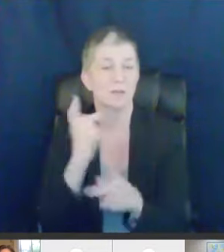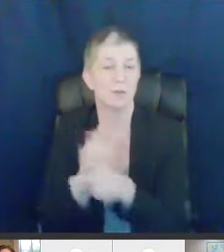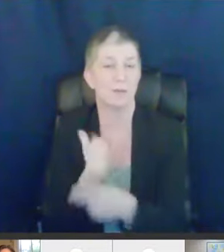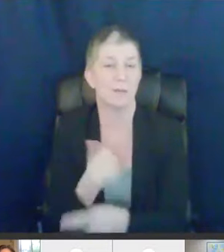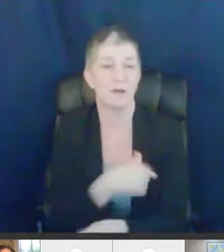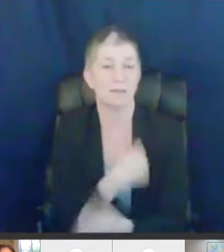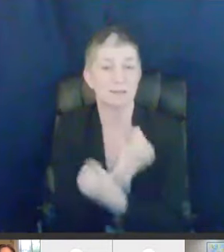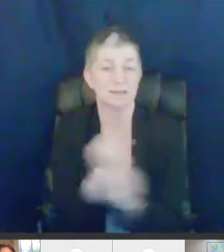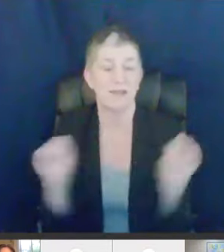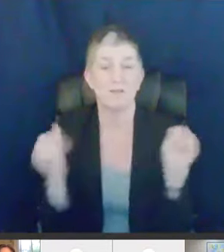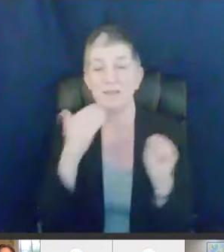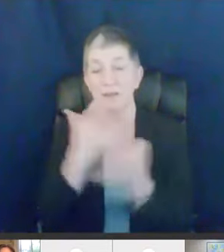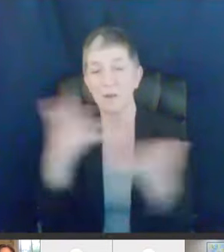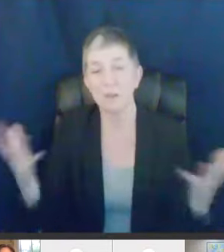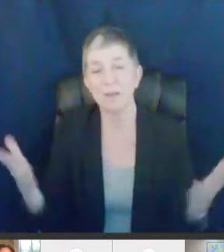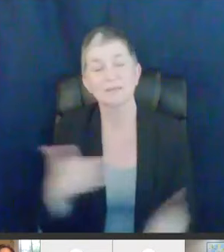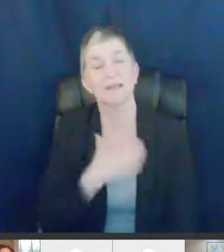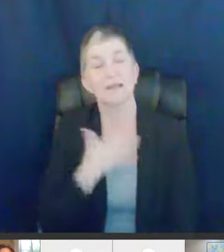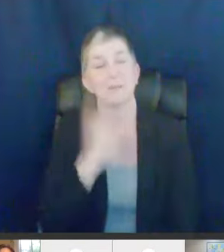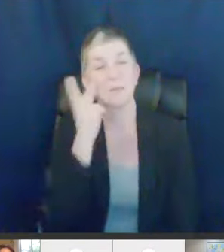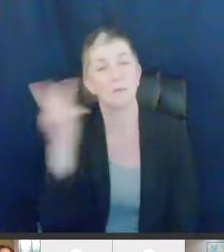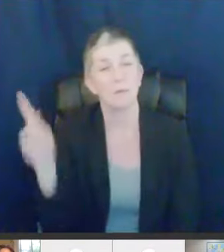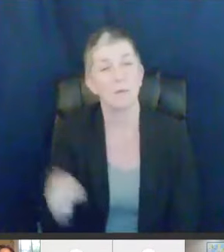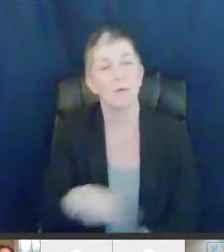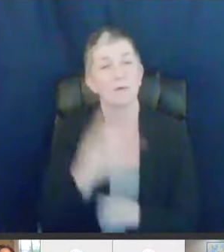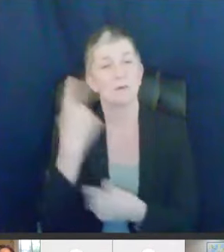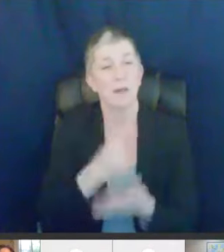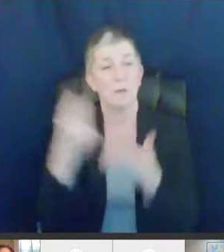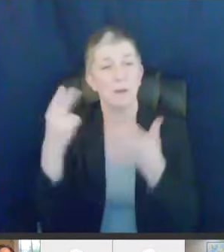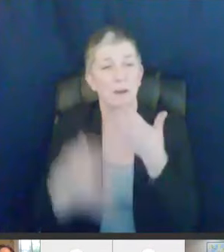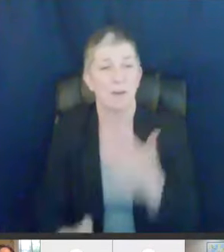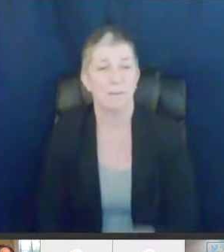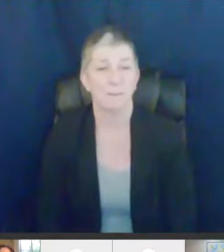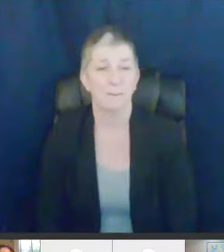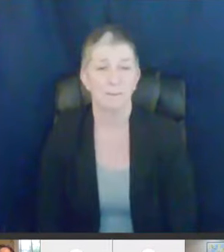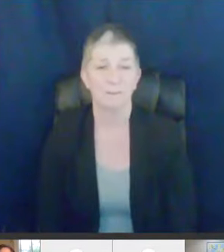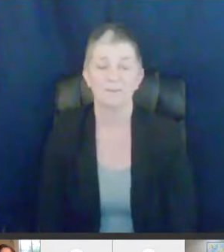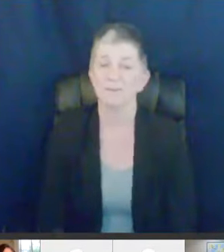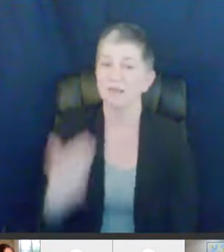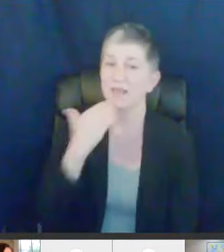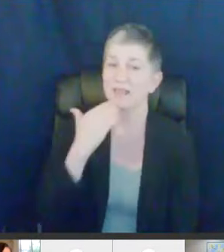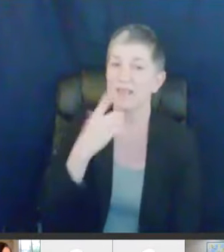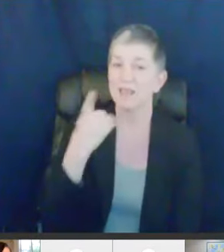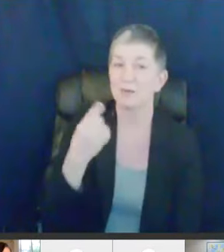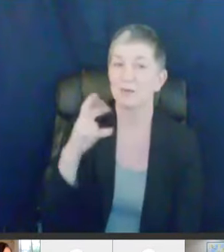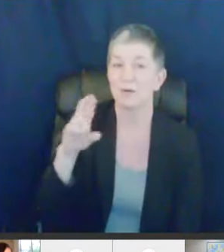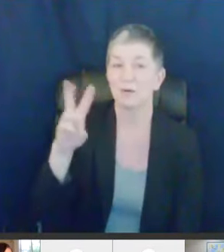wishes for a happy Memorial Day weekend thank you Dr. Wang that was lovely